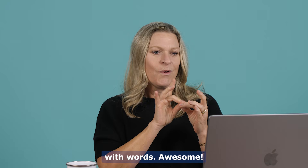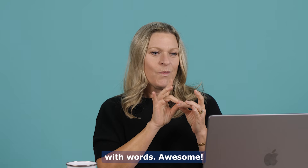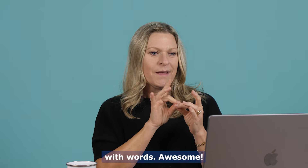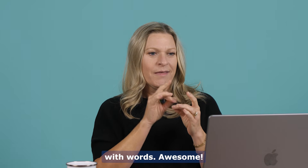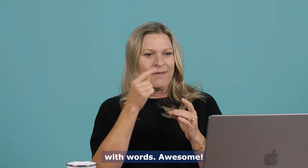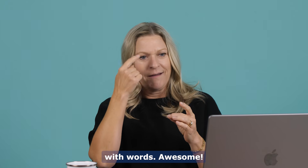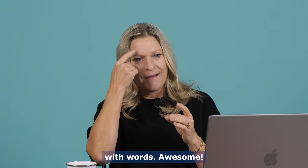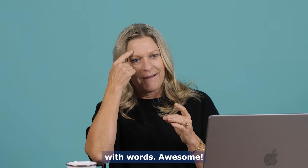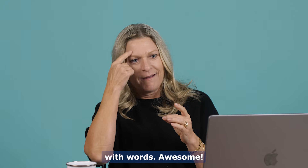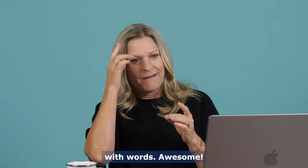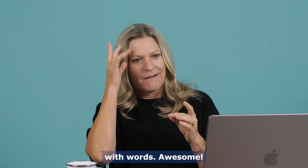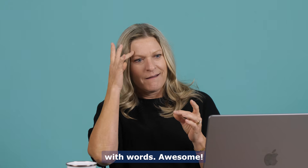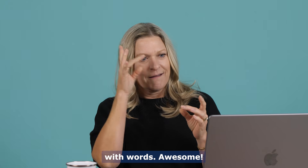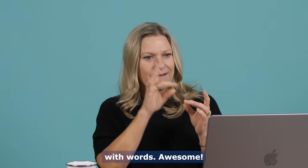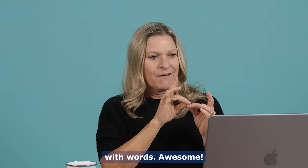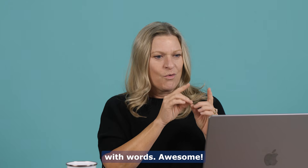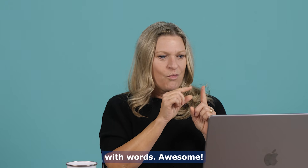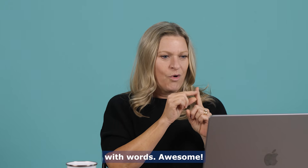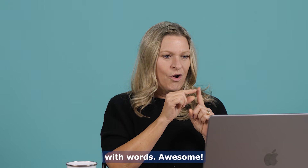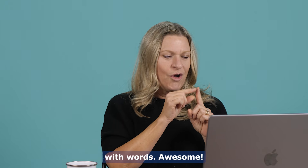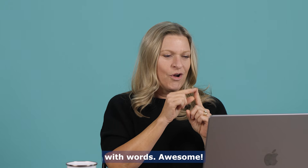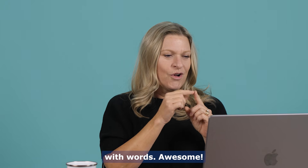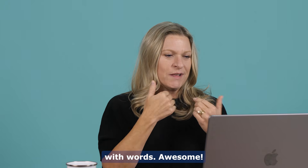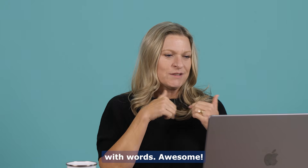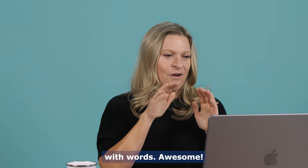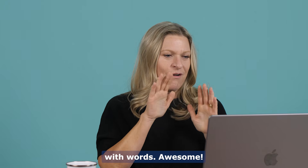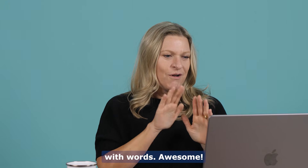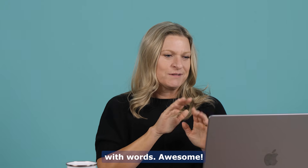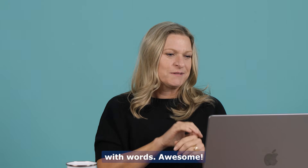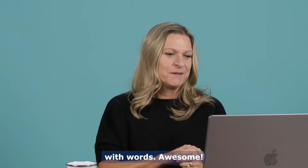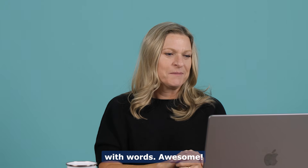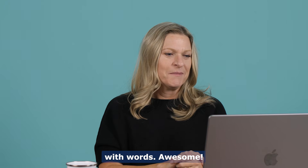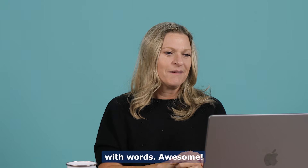with words. Awesome!